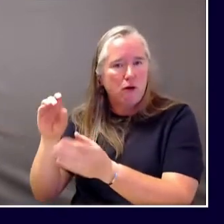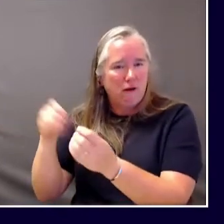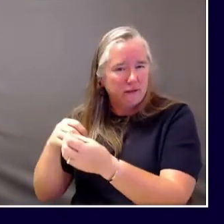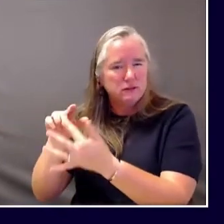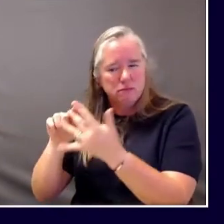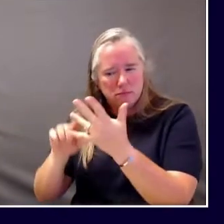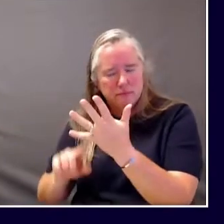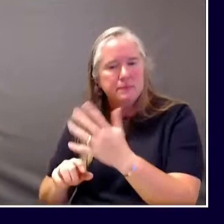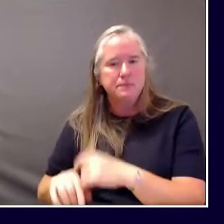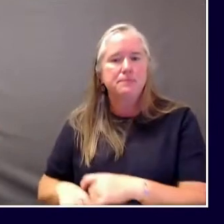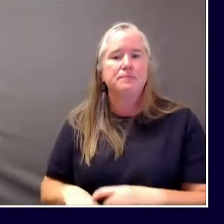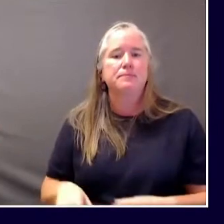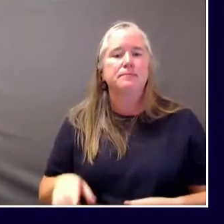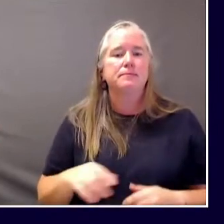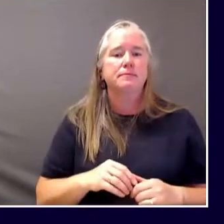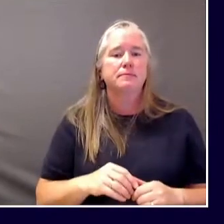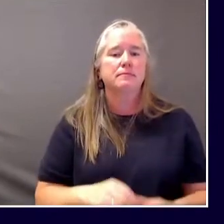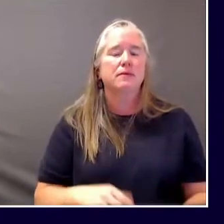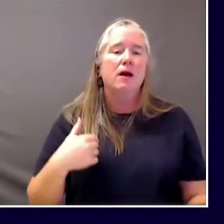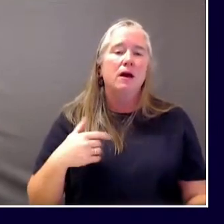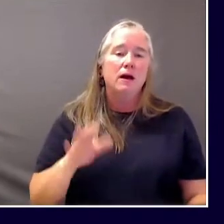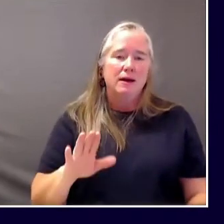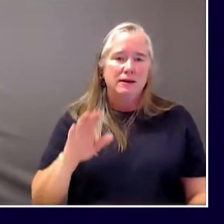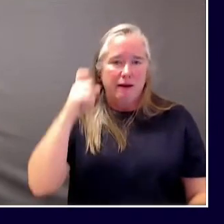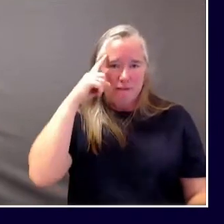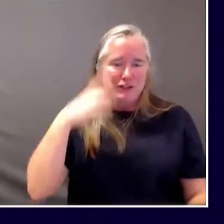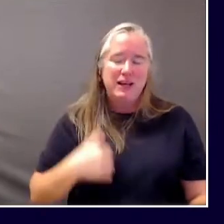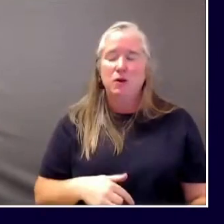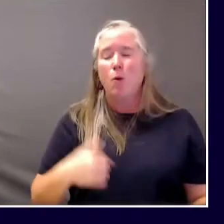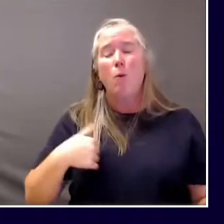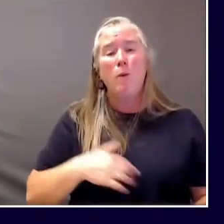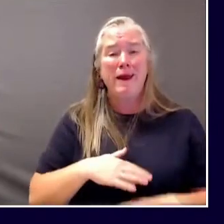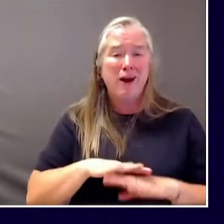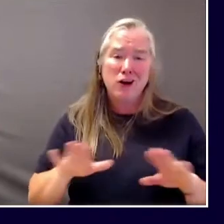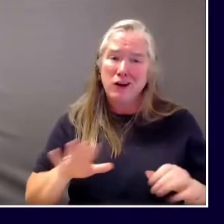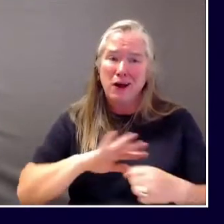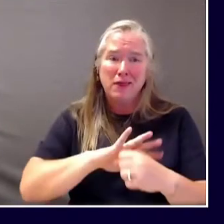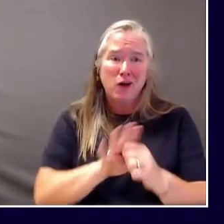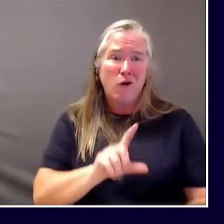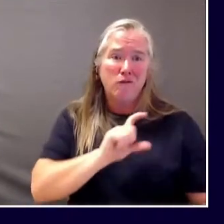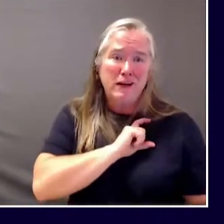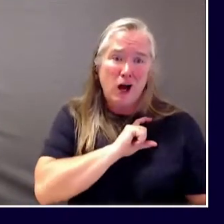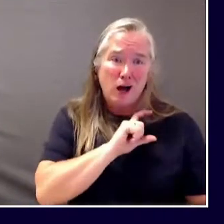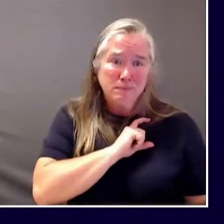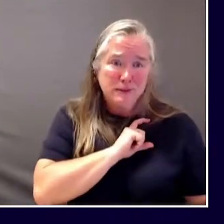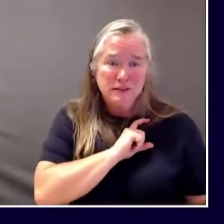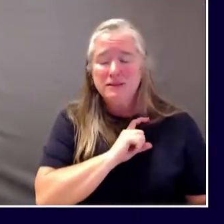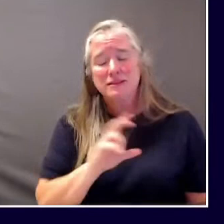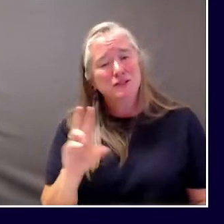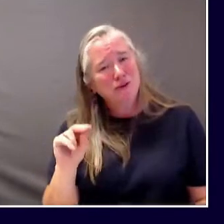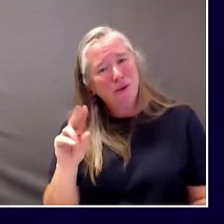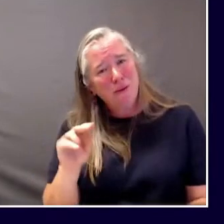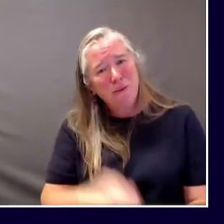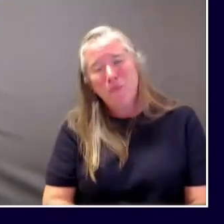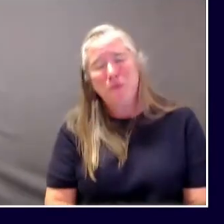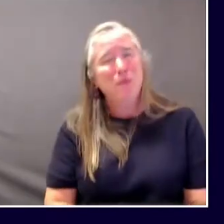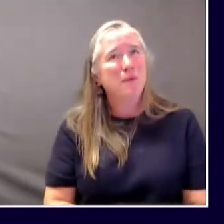not the Kobe **** here not trying to regulate